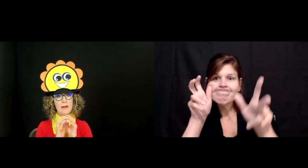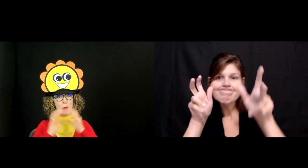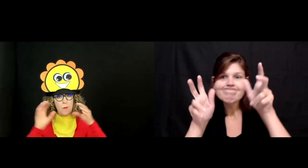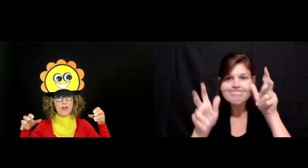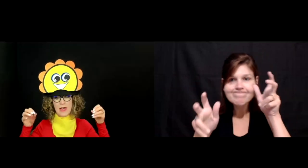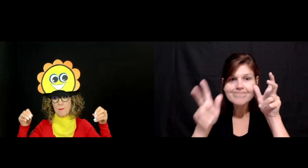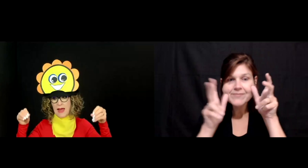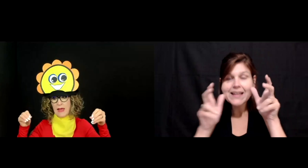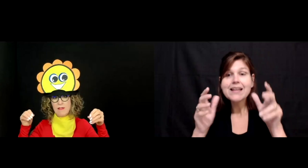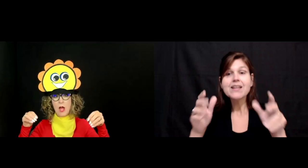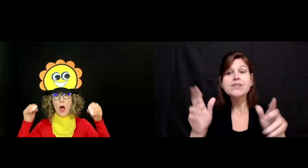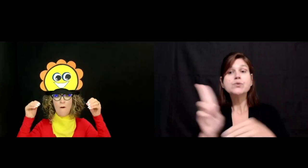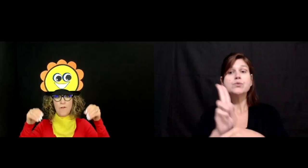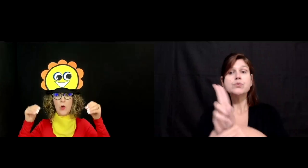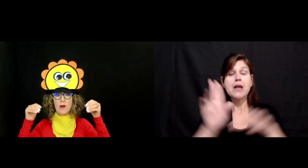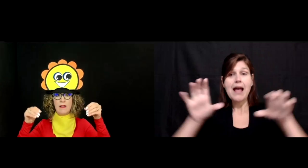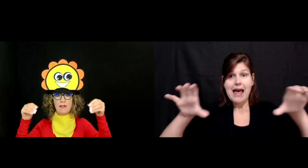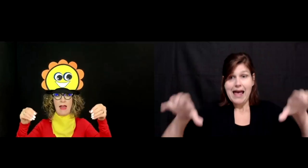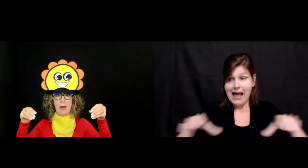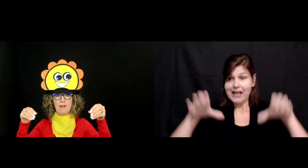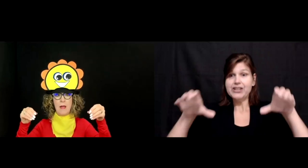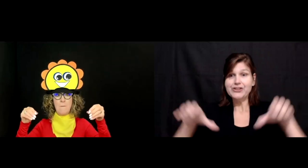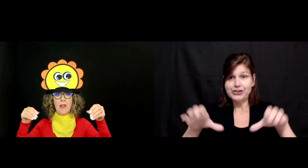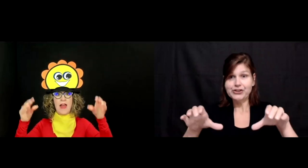and putting in place a few little steps.